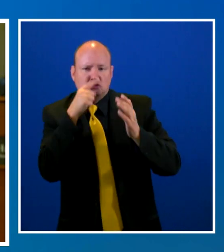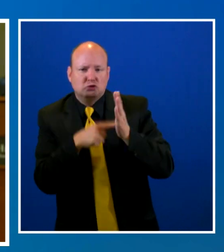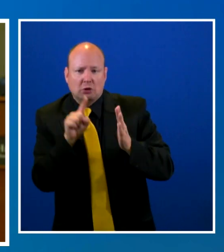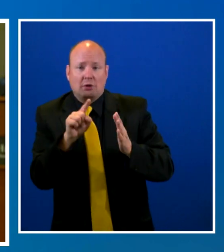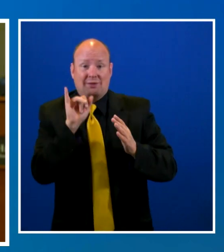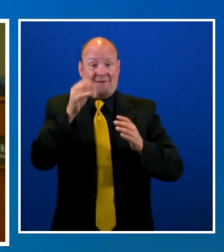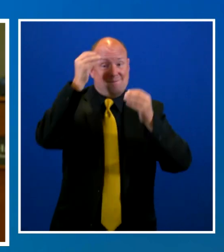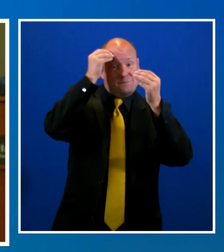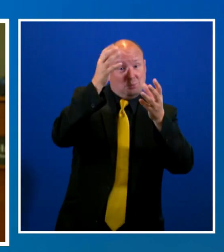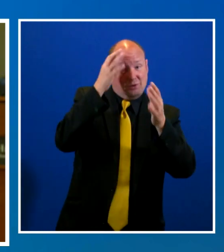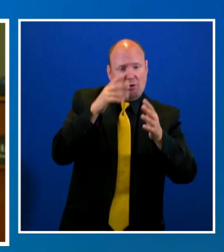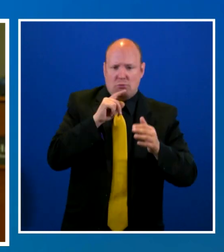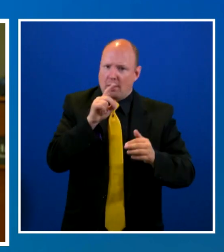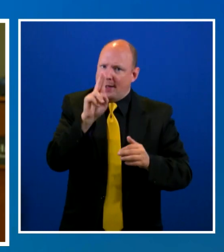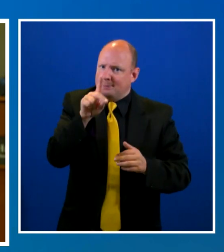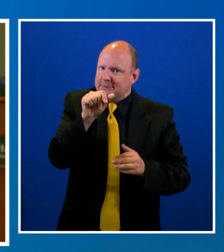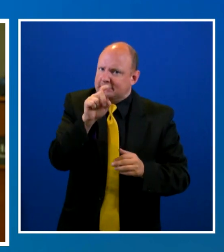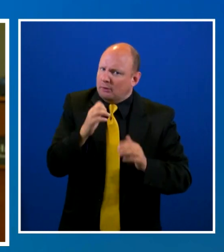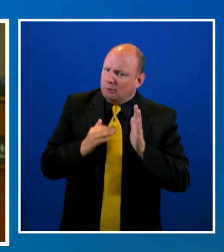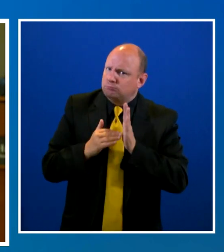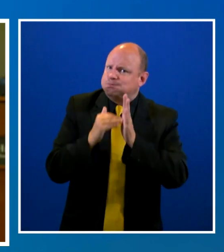Thank you so much for joining me for today's update.